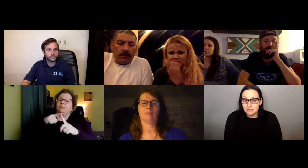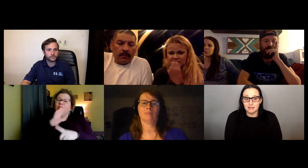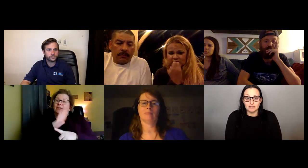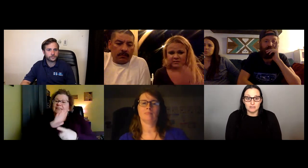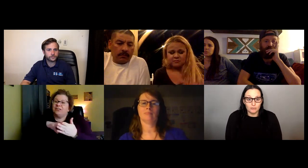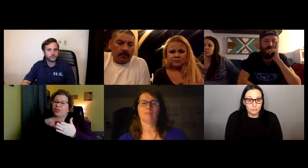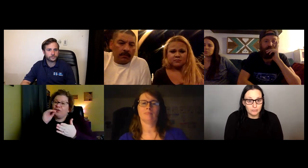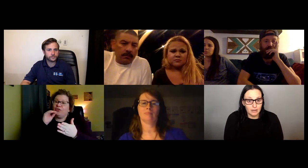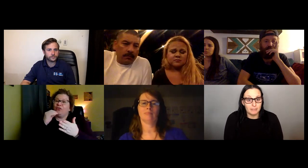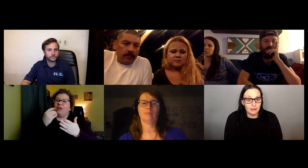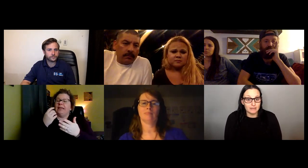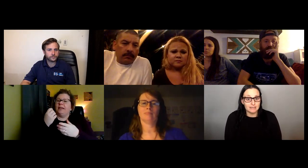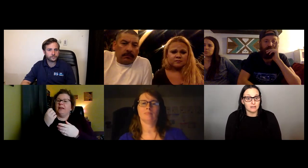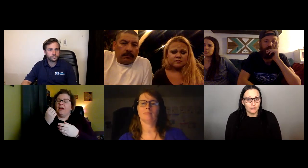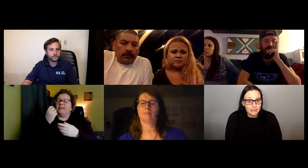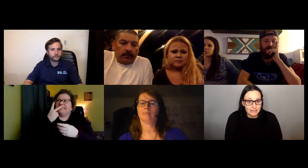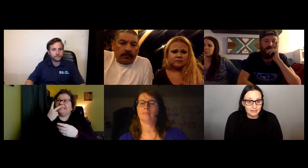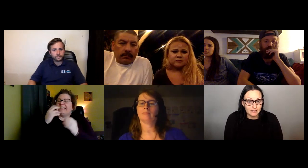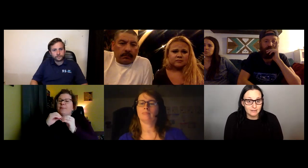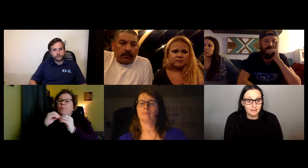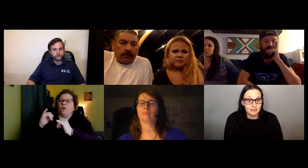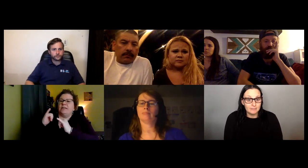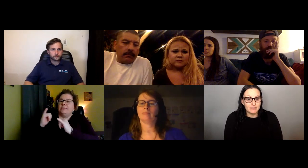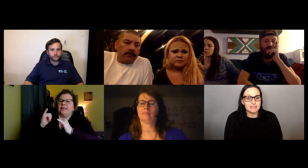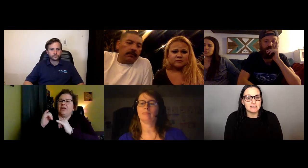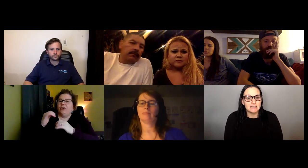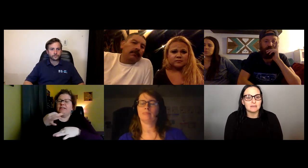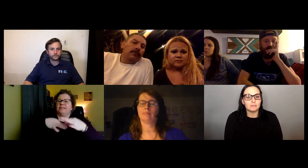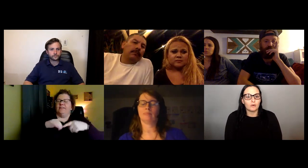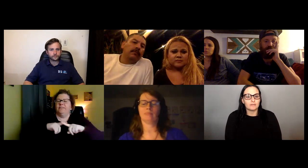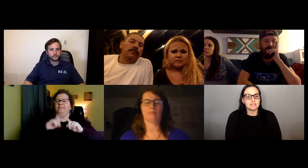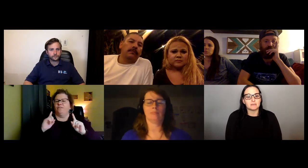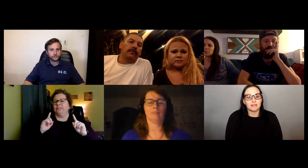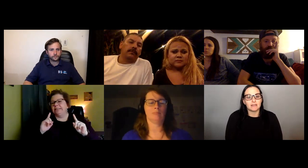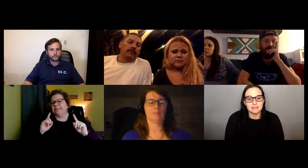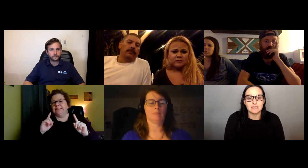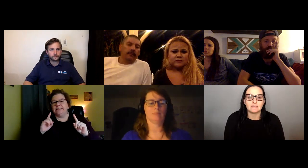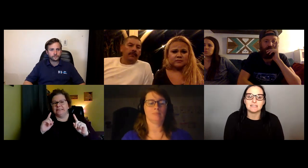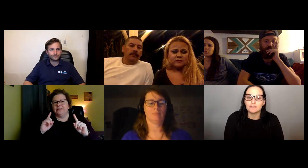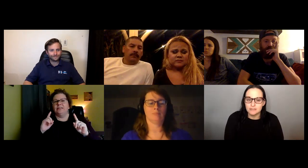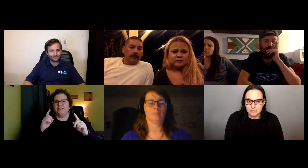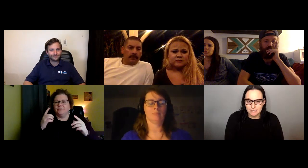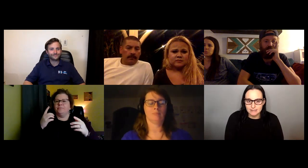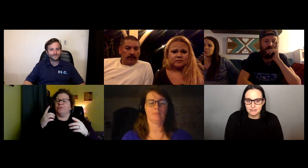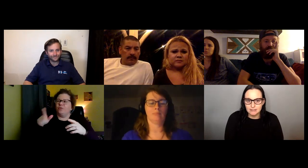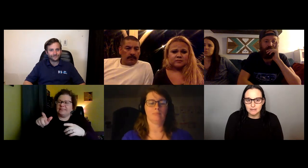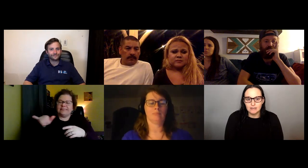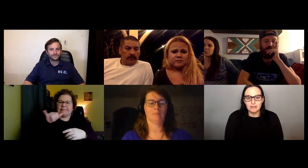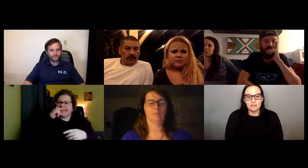and you know about his learning and seeing more of the similarities